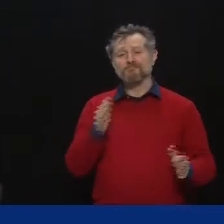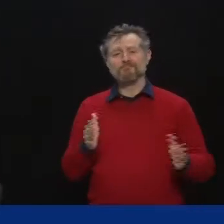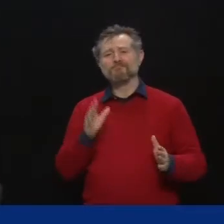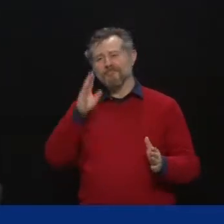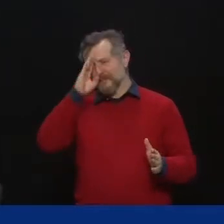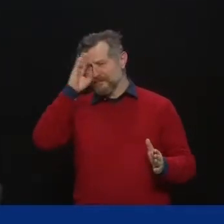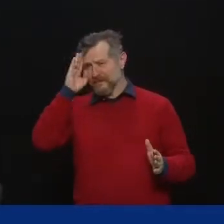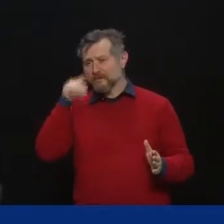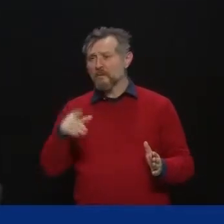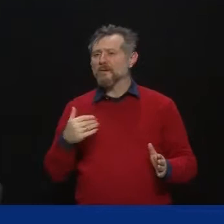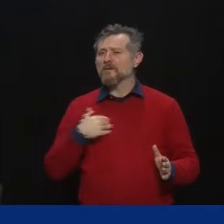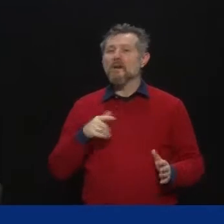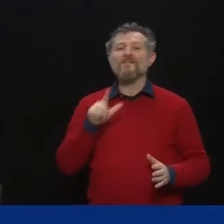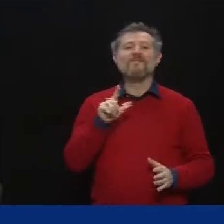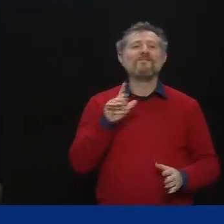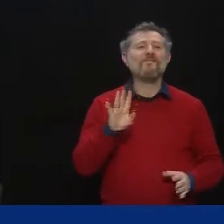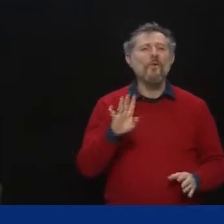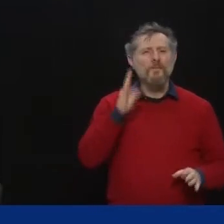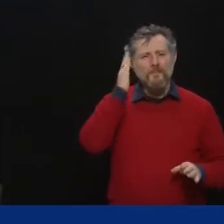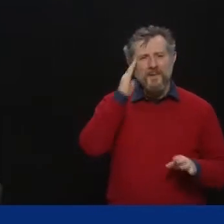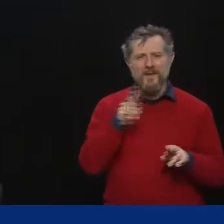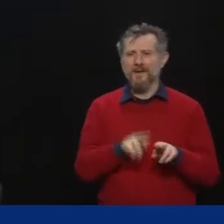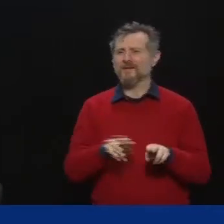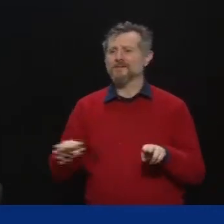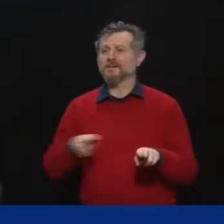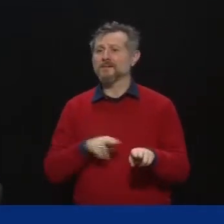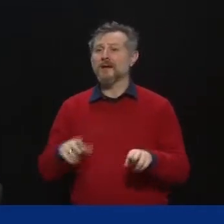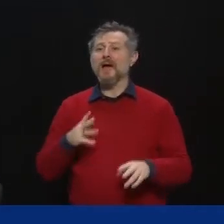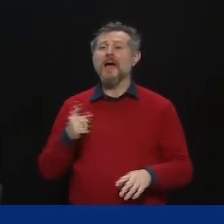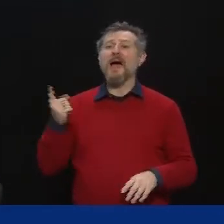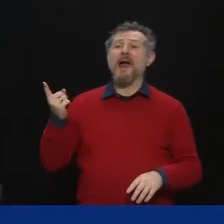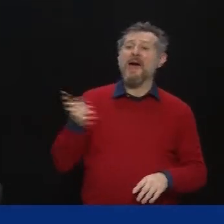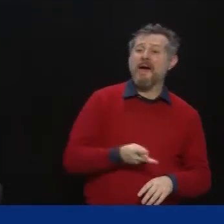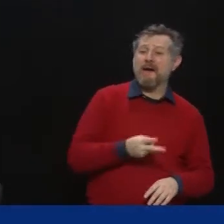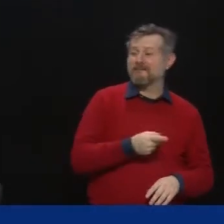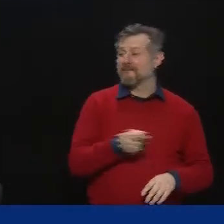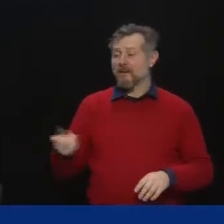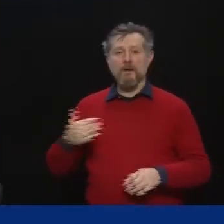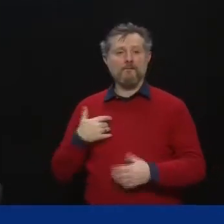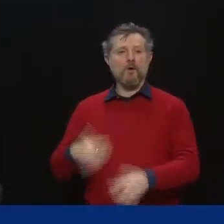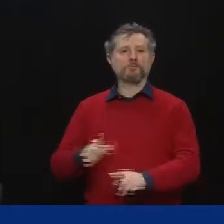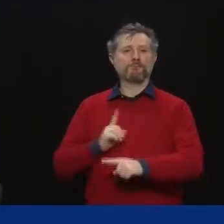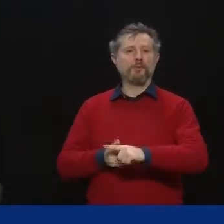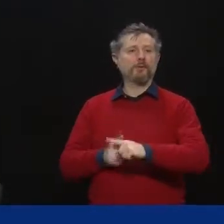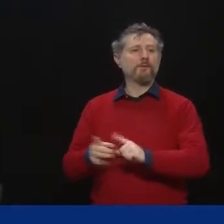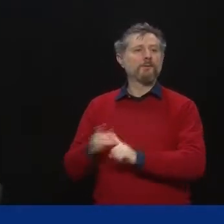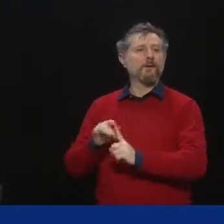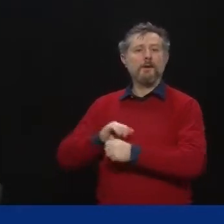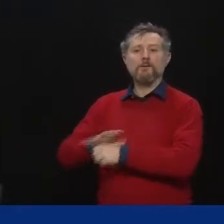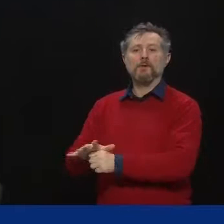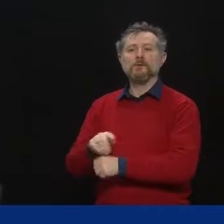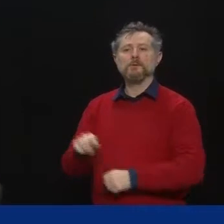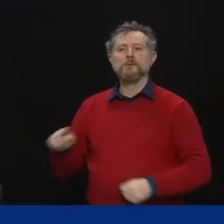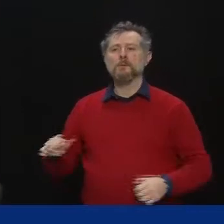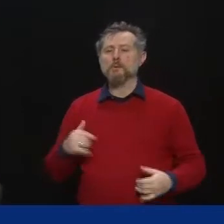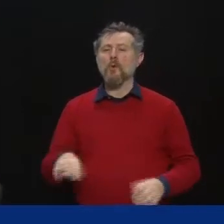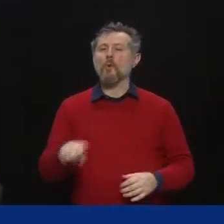THEY SAY EVERY SINGLE DAY, NO MATTER HOW EXHAUSTED AND EXASPERATED THEY FEEL BECAUSE THEY ALSO KNOW IT DID NOT HAVE TO BE THIS WAY. WE DIDN'T HAVE SO MANY SMALL HOSPITAL THAT HAS 24 BEDS